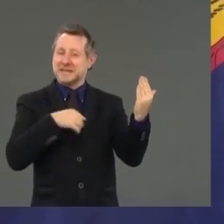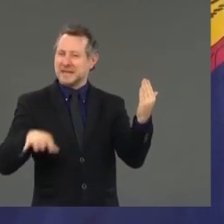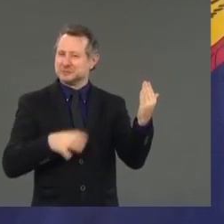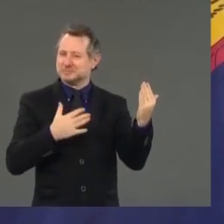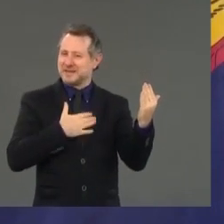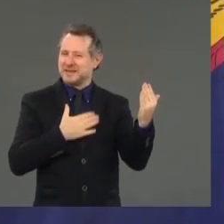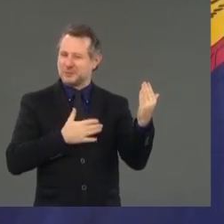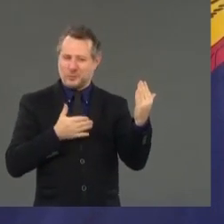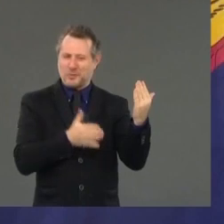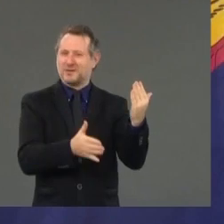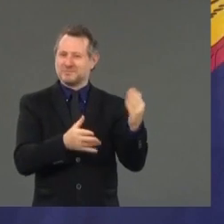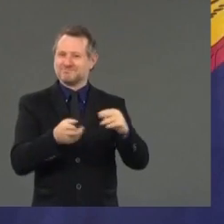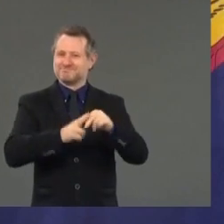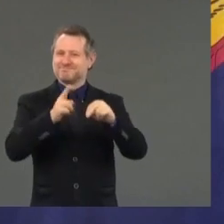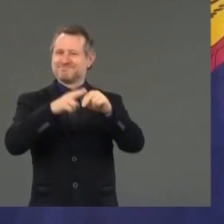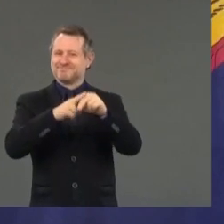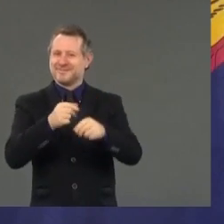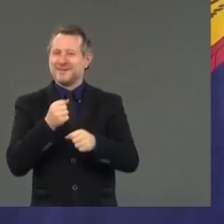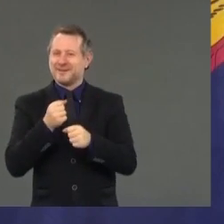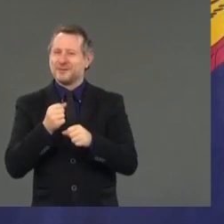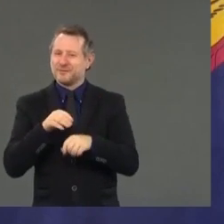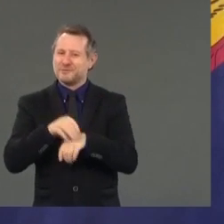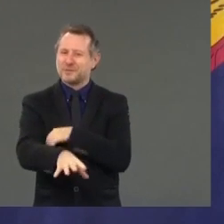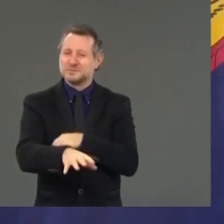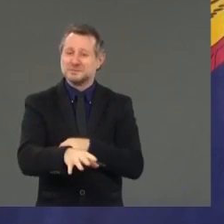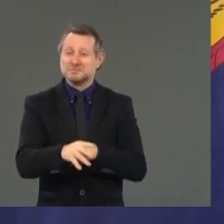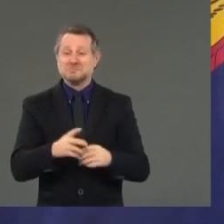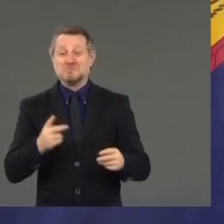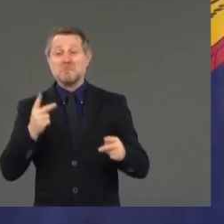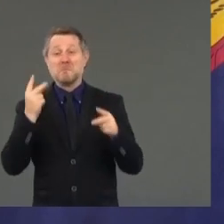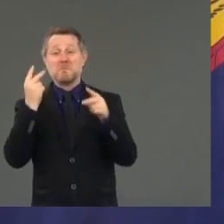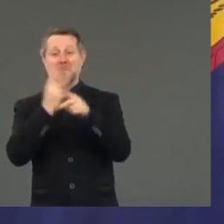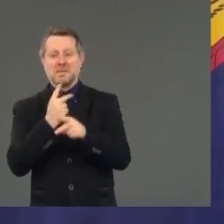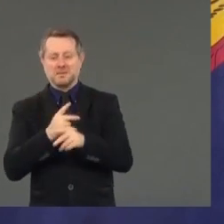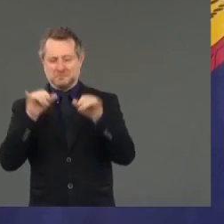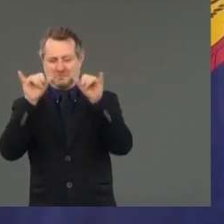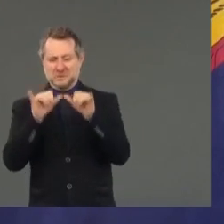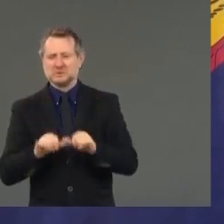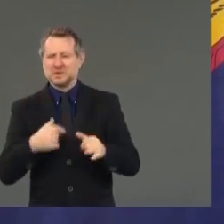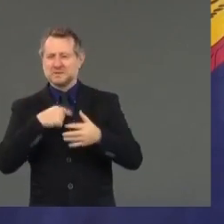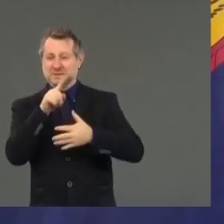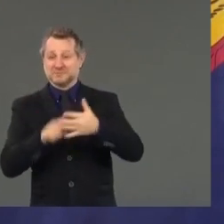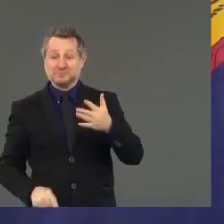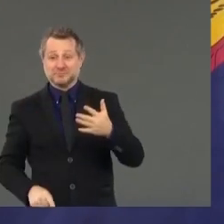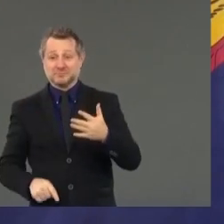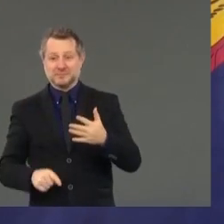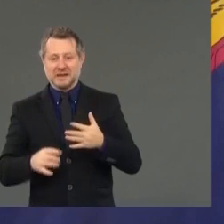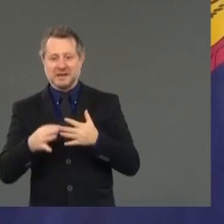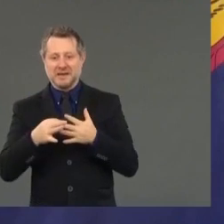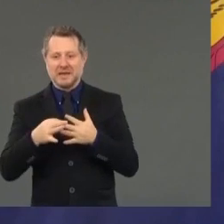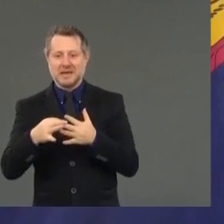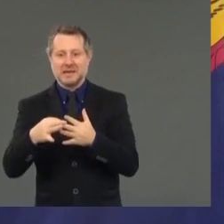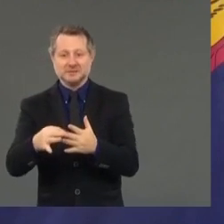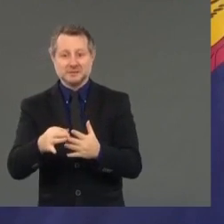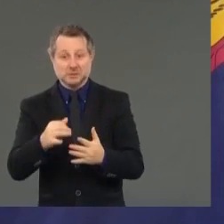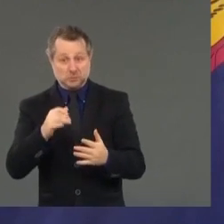RIGHT? IT'S OUR ACTIONS THAT ARE CREATING THE INFECTIONS.